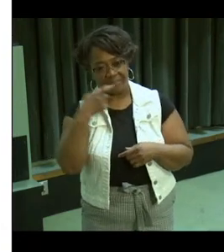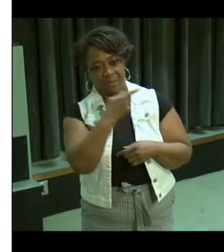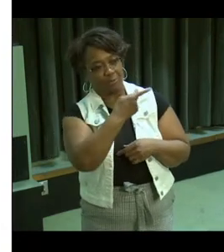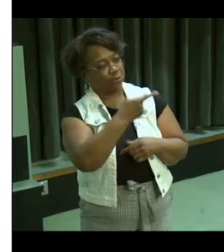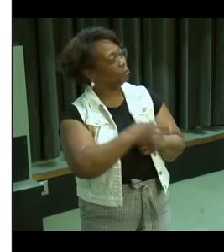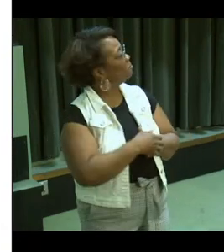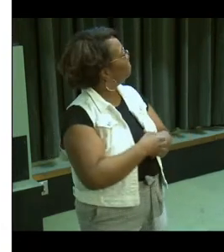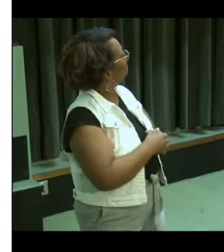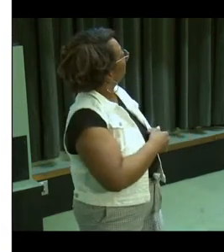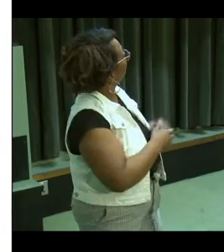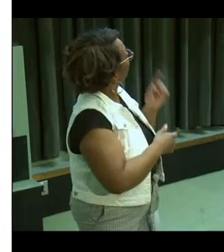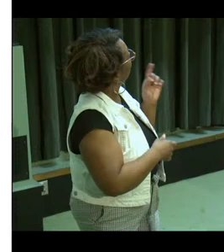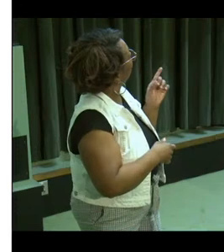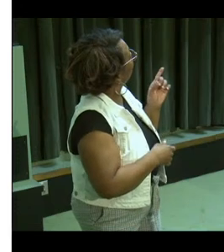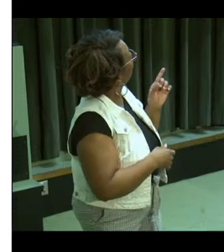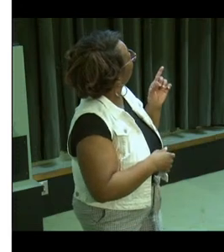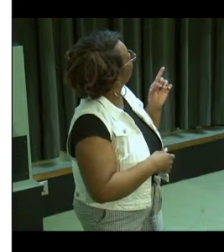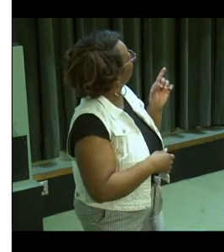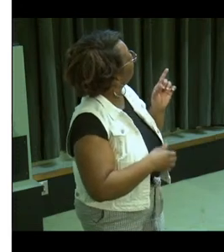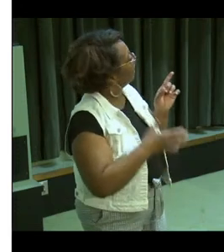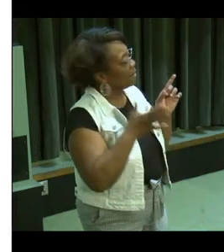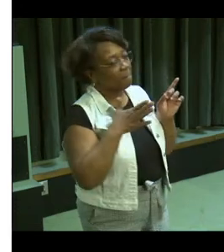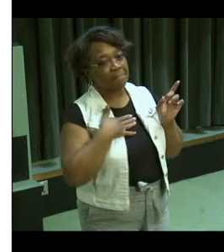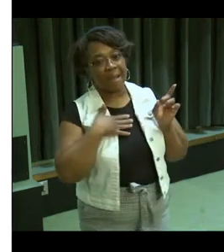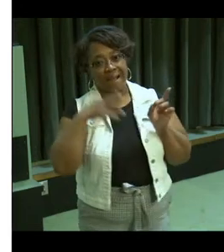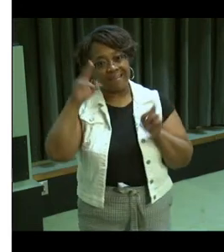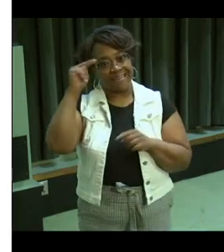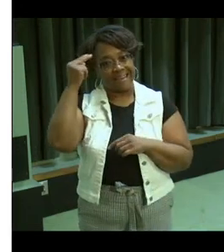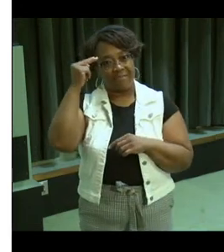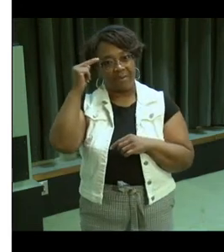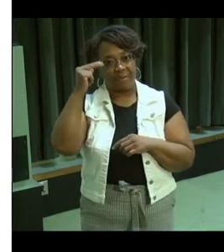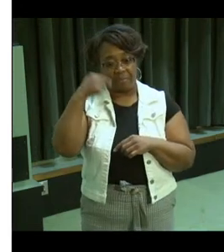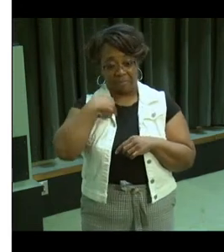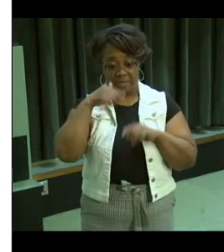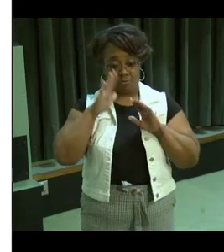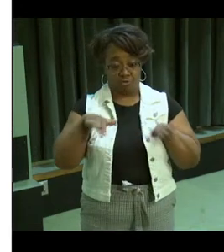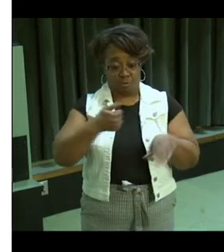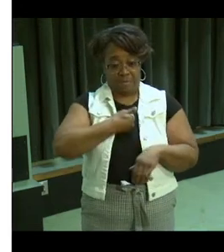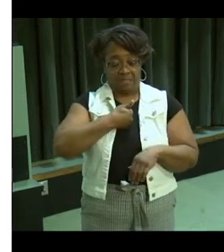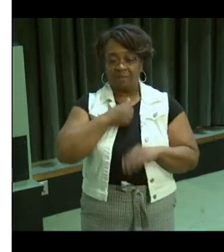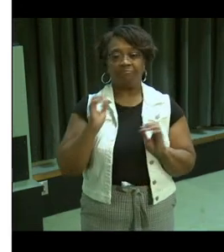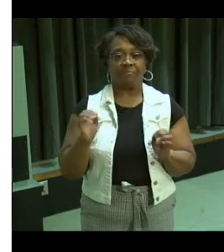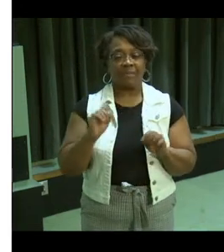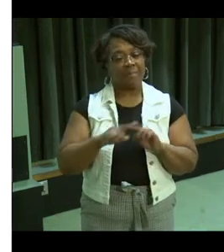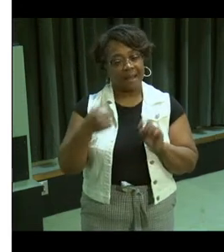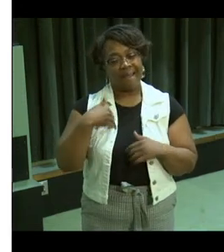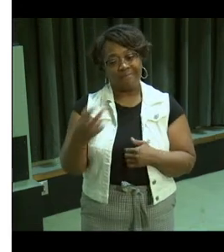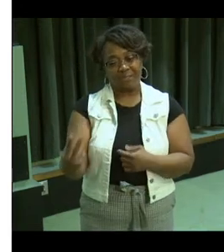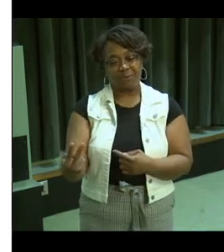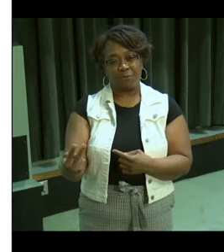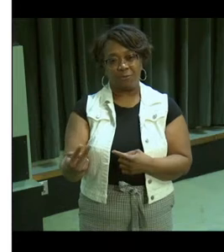two. So these are my nephews. I